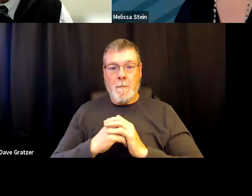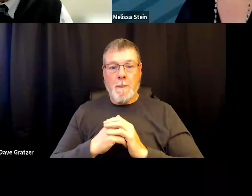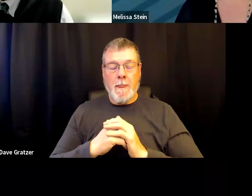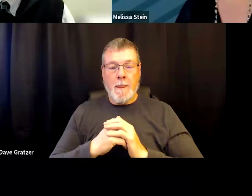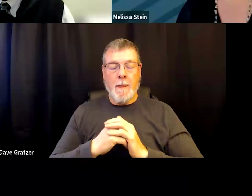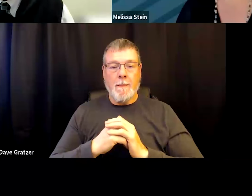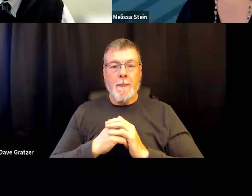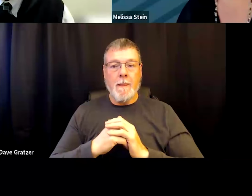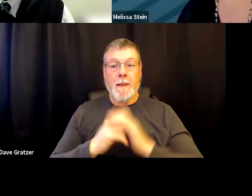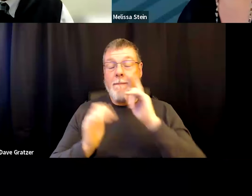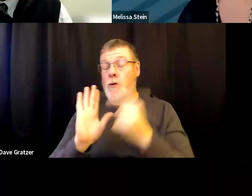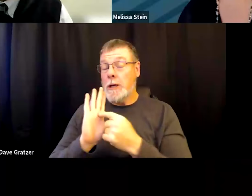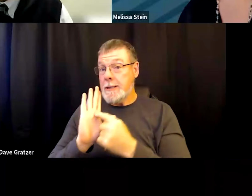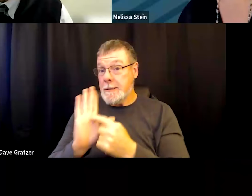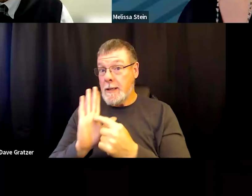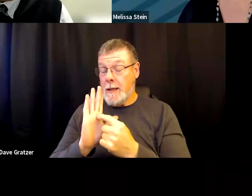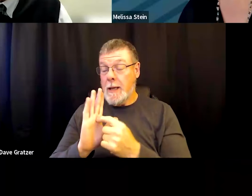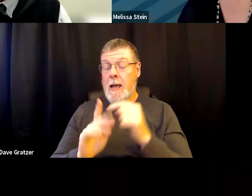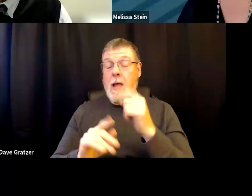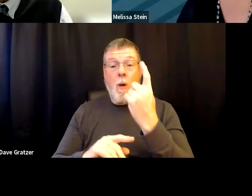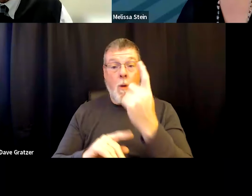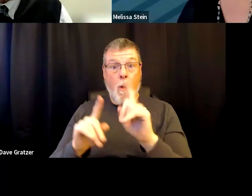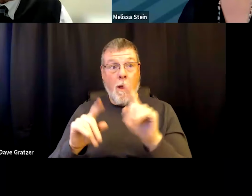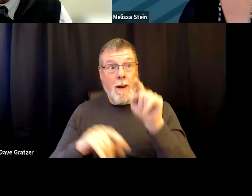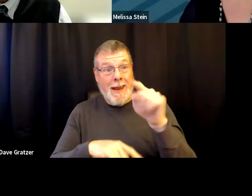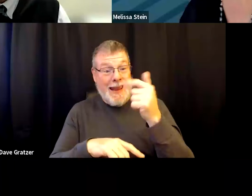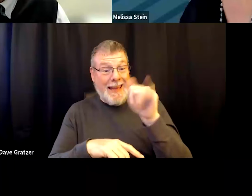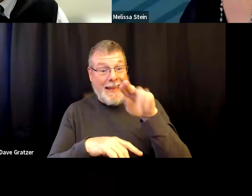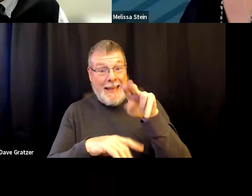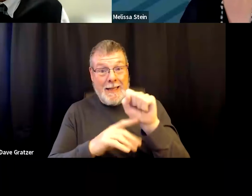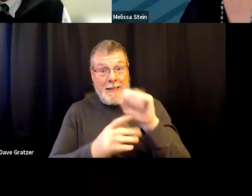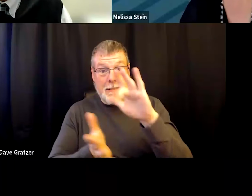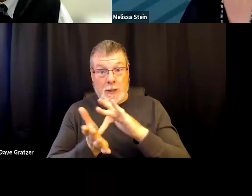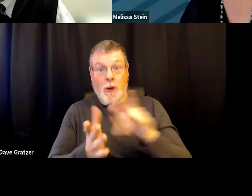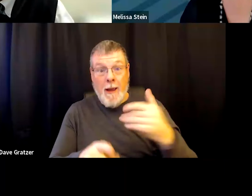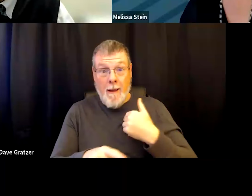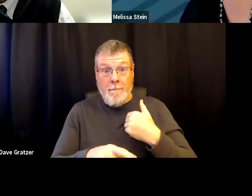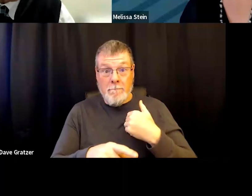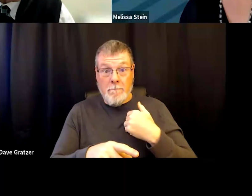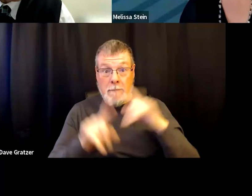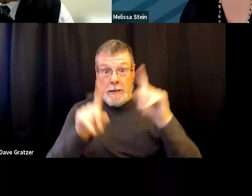So for example, the instrument that the GAINS Center has promoted and really has helped develop